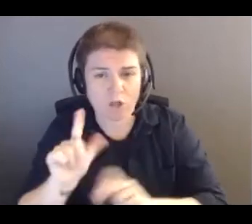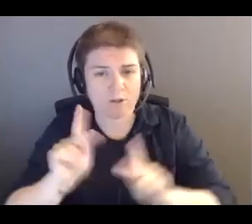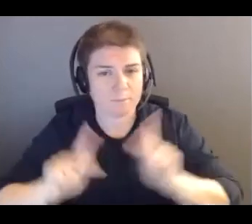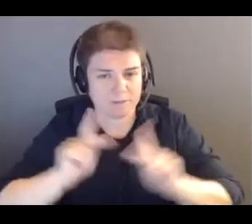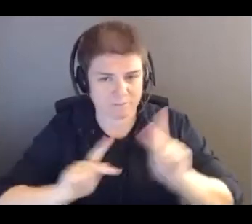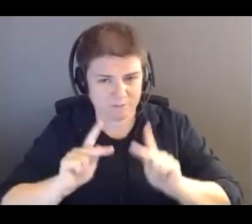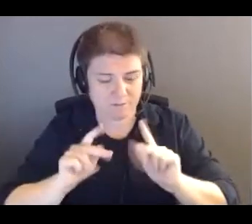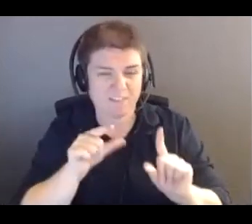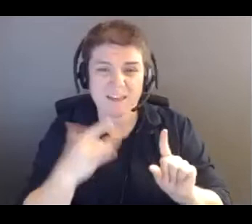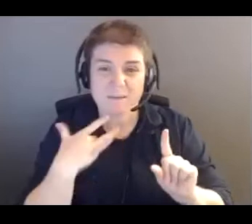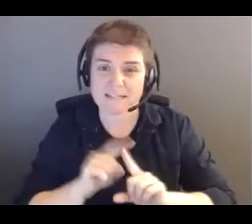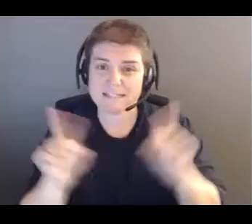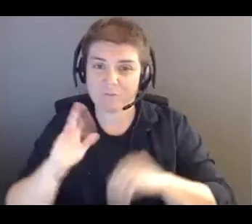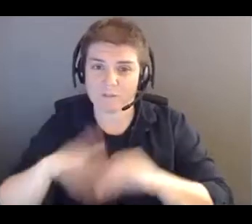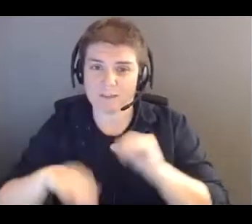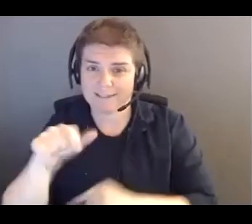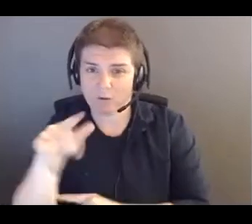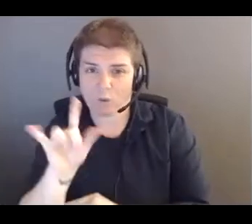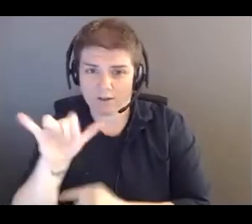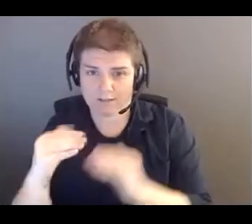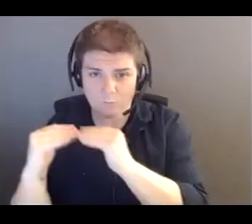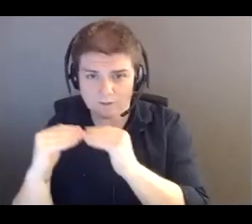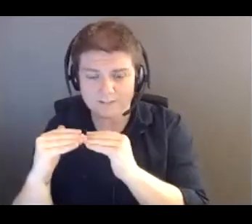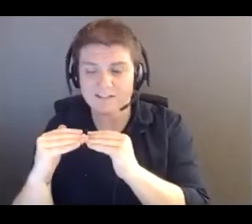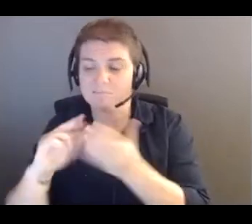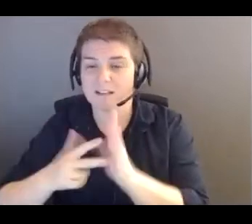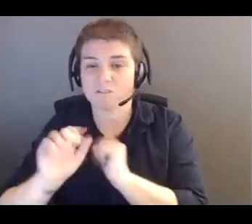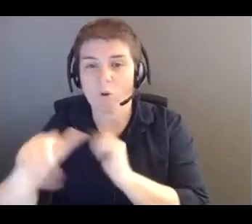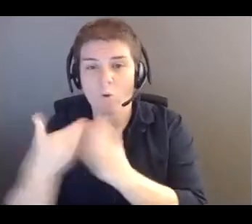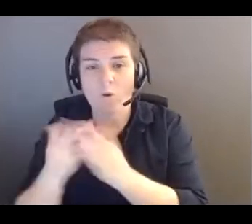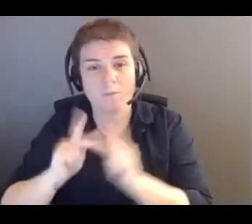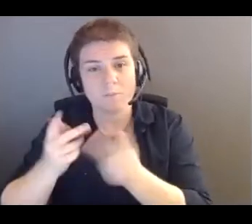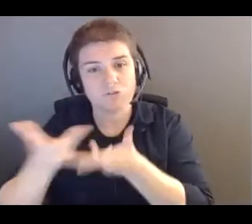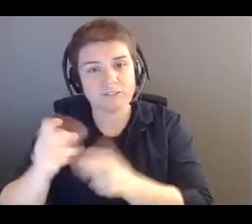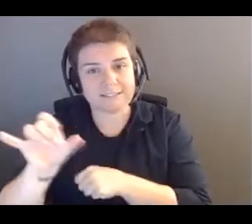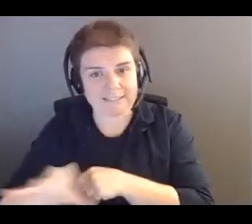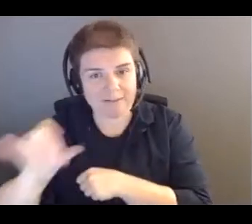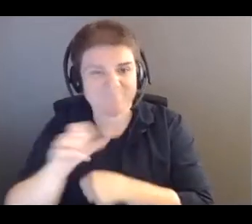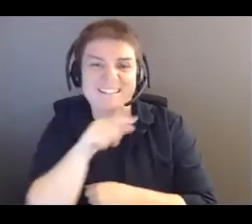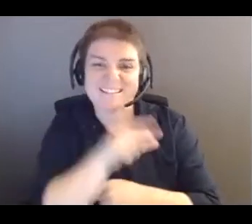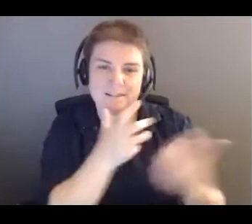contrasted with equality in which all people are treated the same. We recognize that our